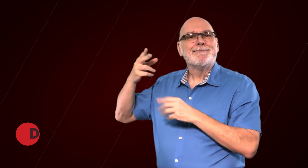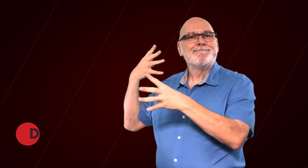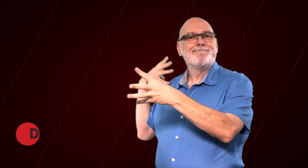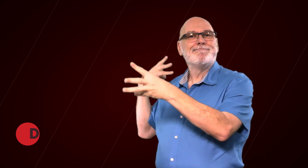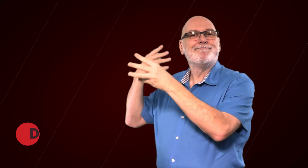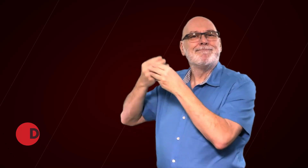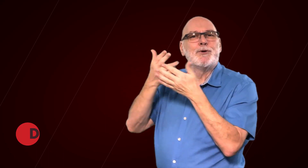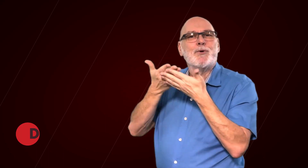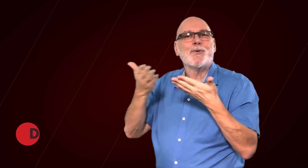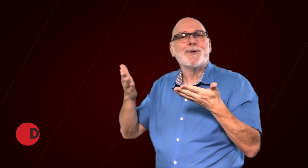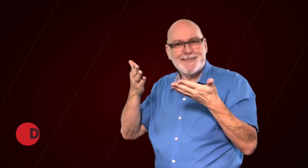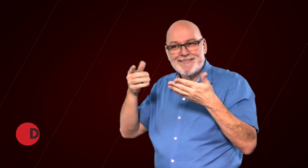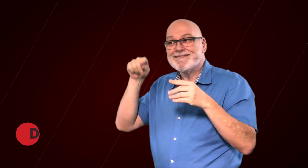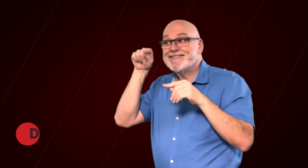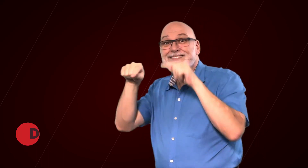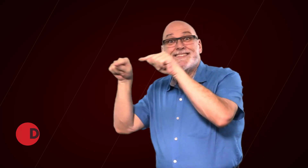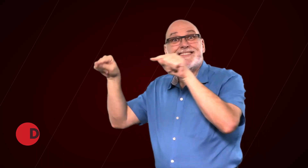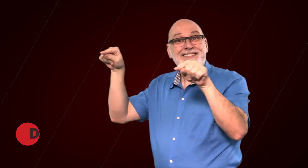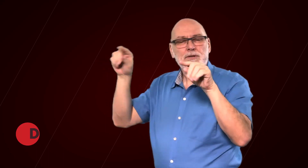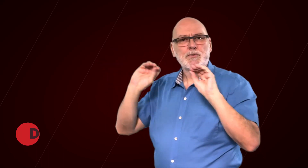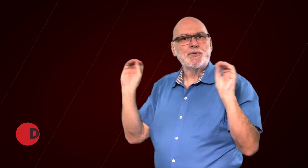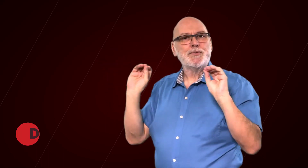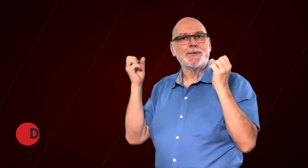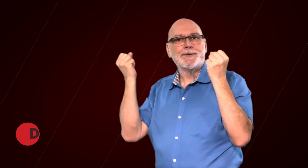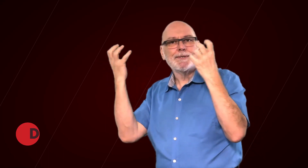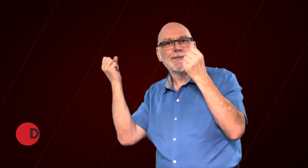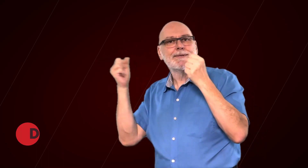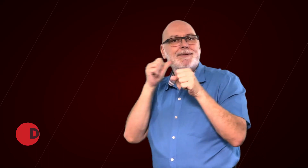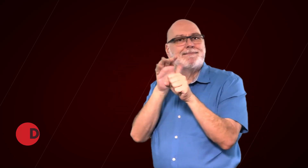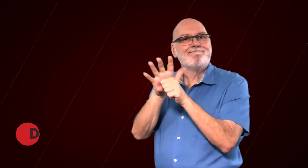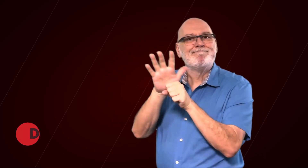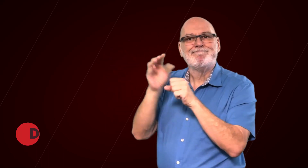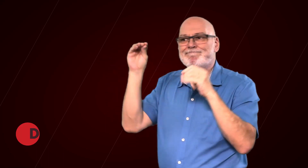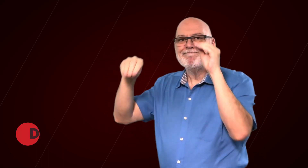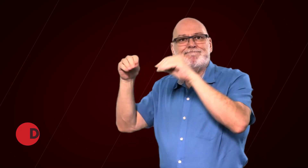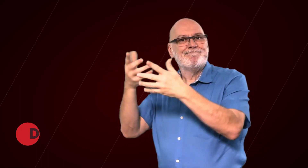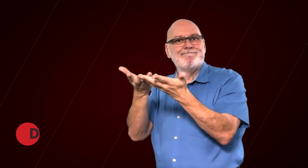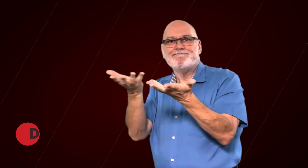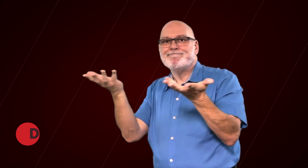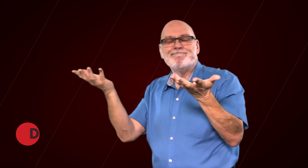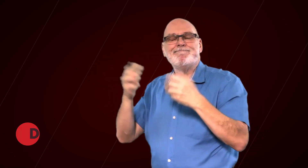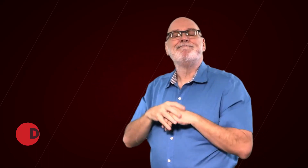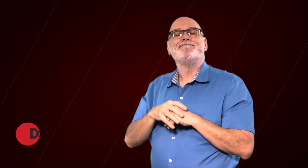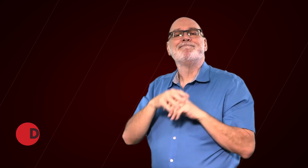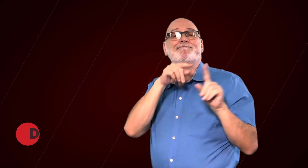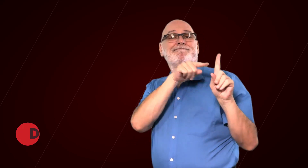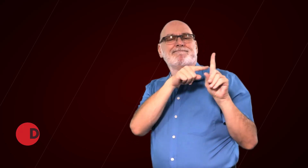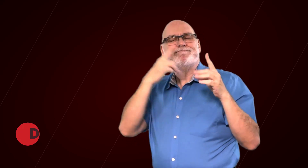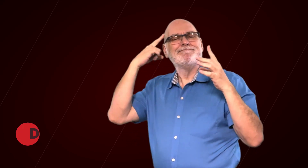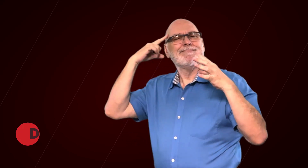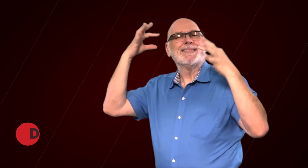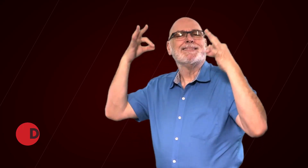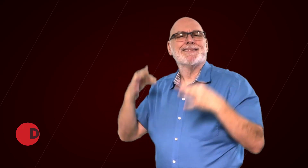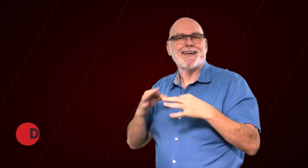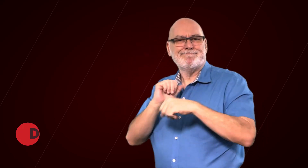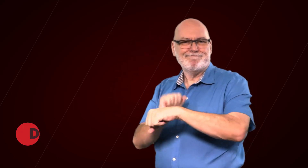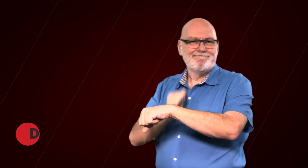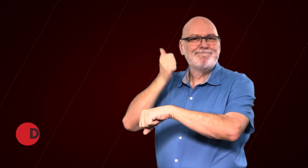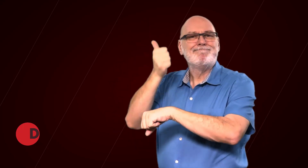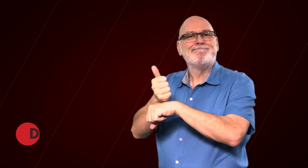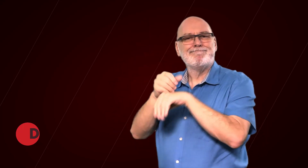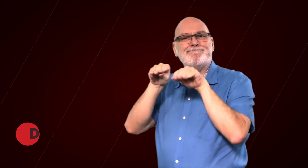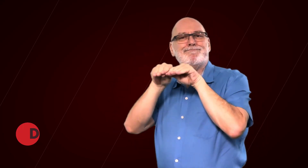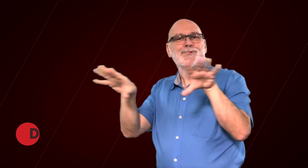historical resources available in sign language and decided to set up